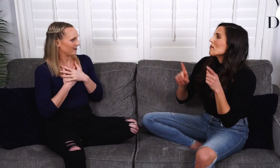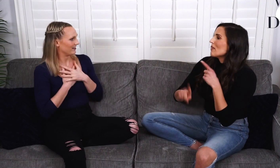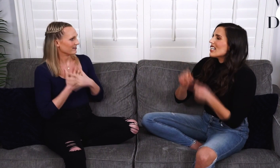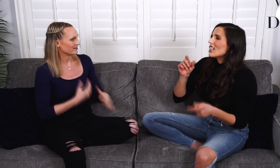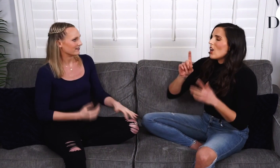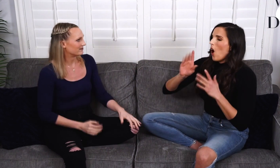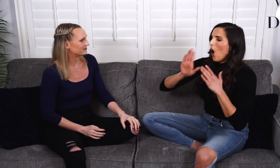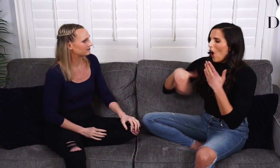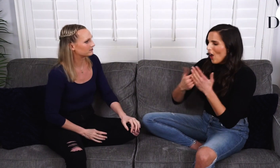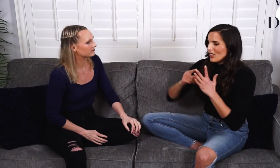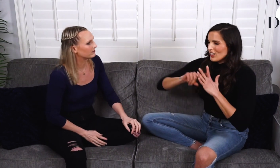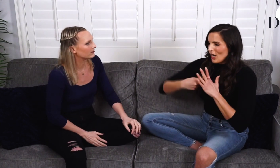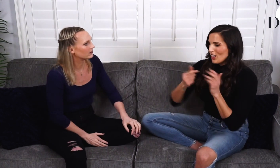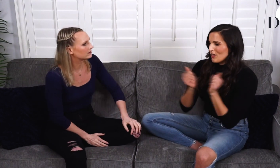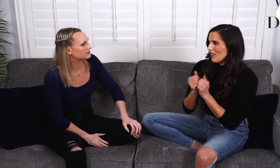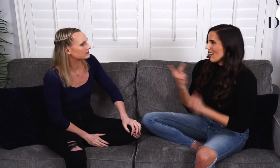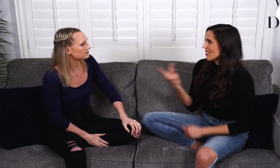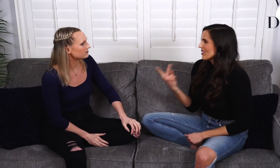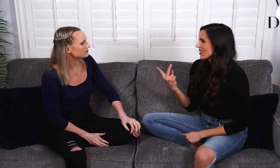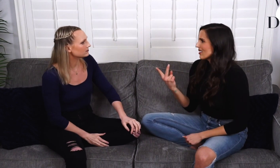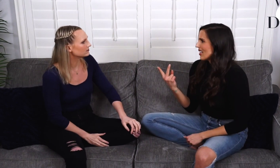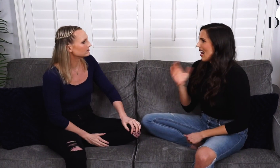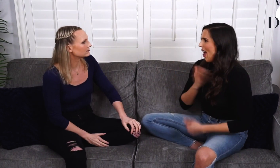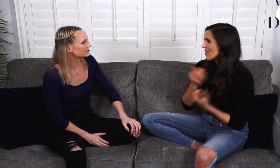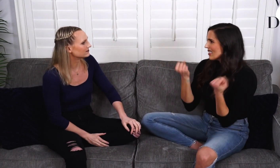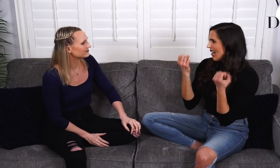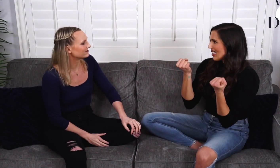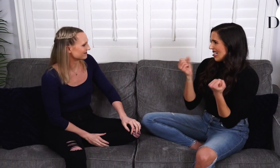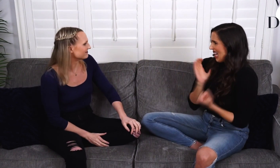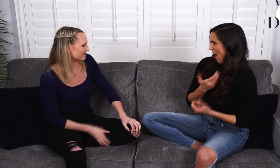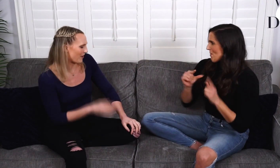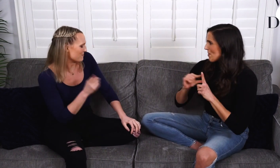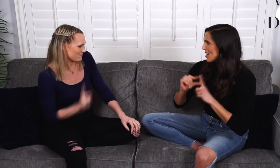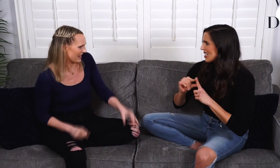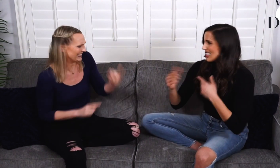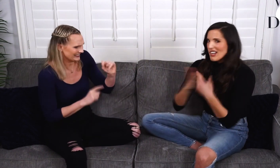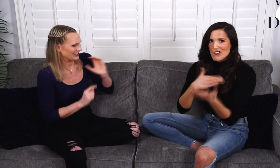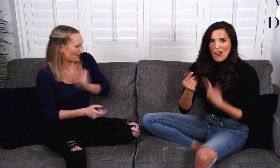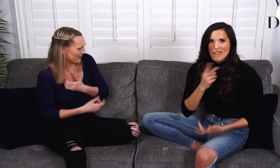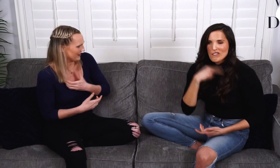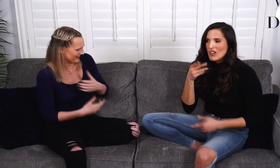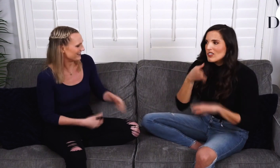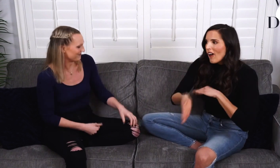Right, but it all starts with us and our signing. - Yeah. And our words, - Yeah it's ours...